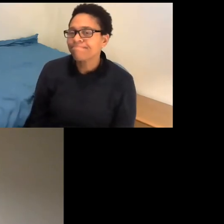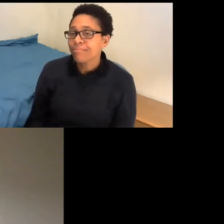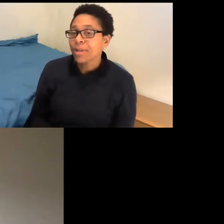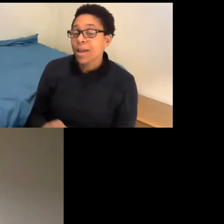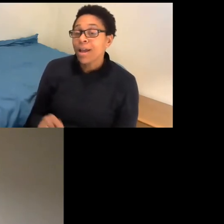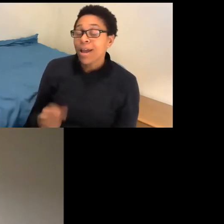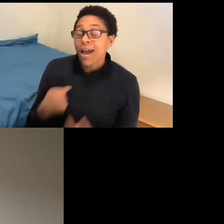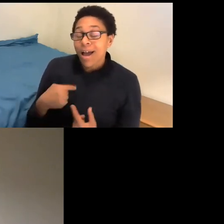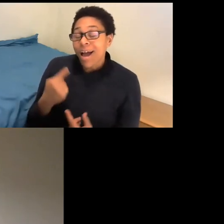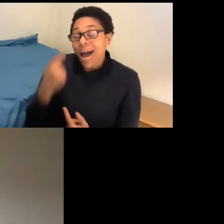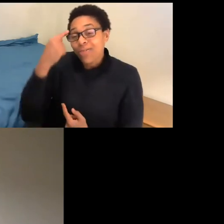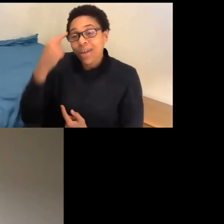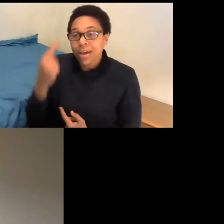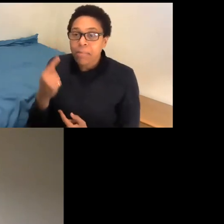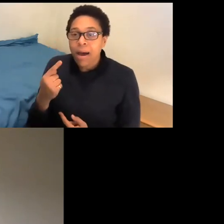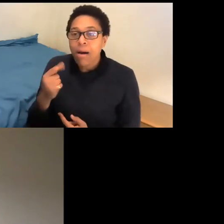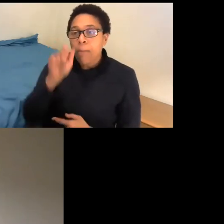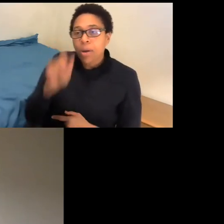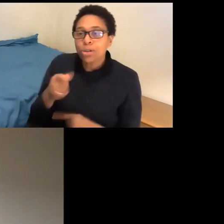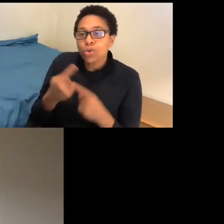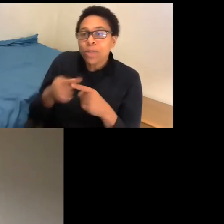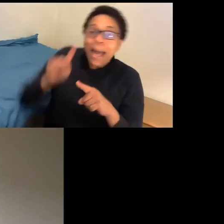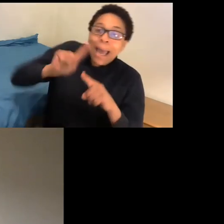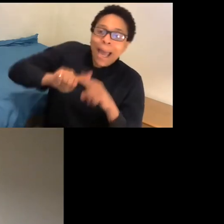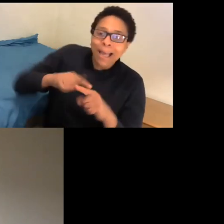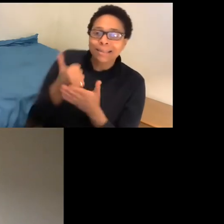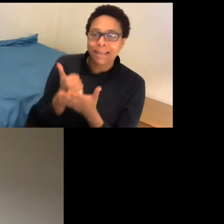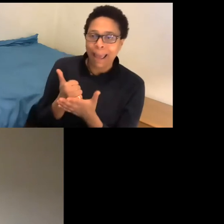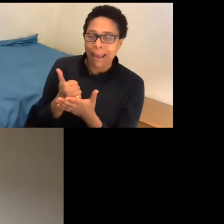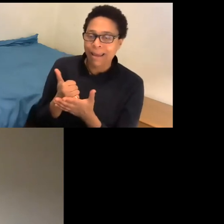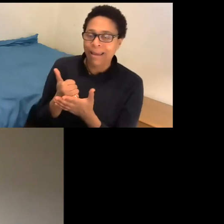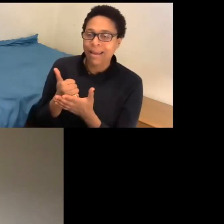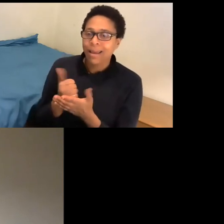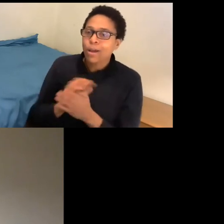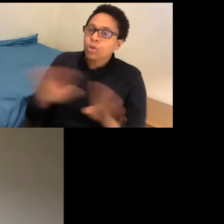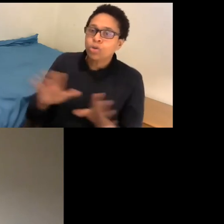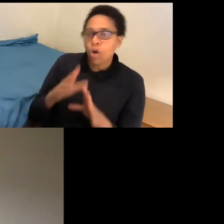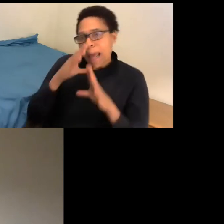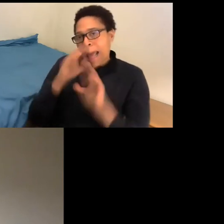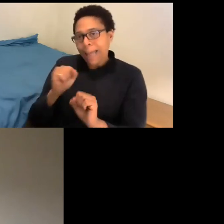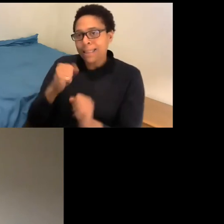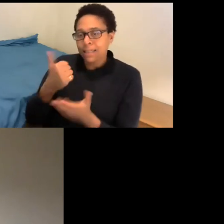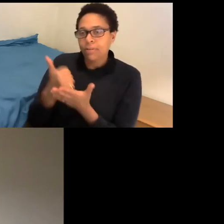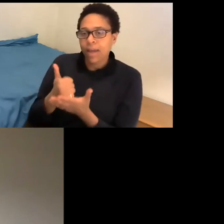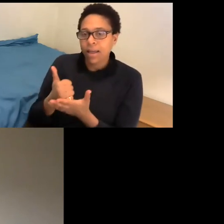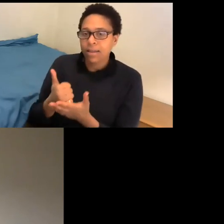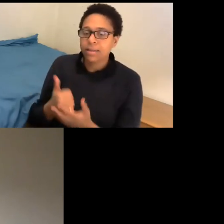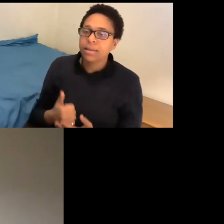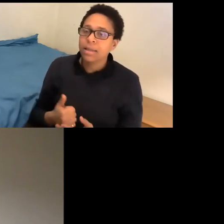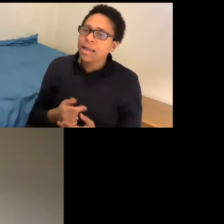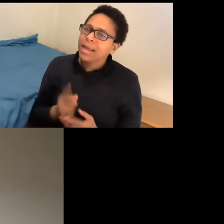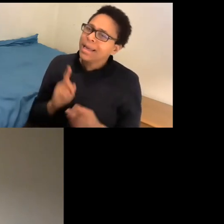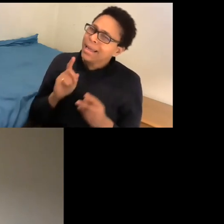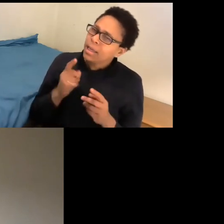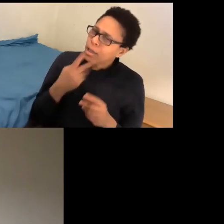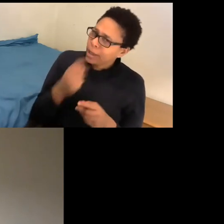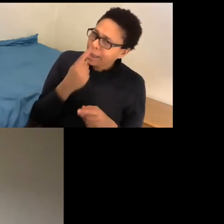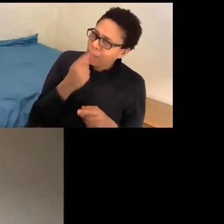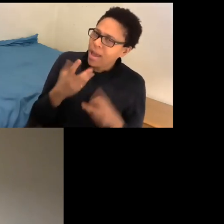inherently homophobic. [Dr Shah laughes] It's like, how do you, how can you be ex- ? There we are, there must be a way of being ex something without being anti something, but that's a